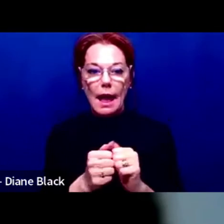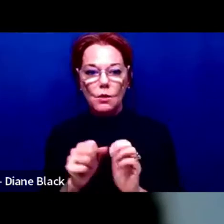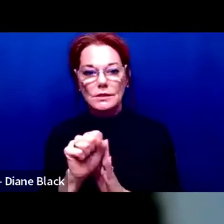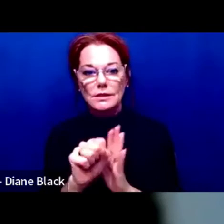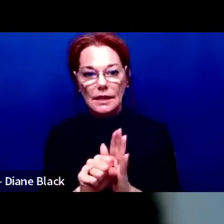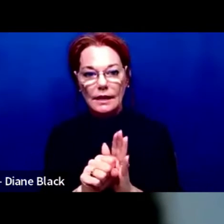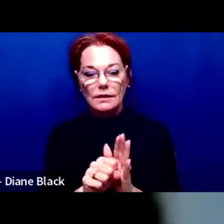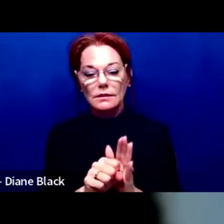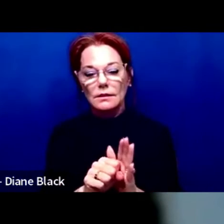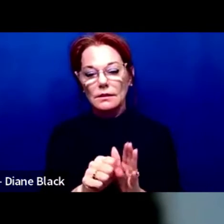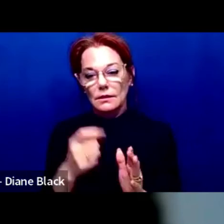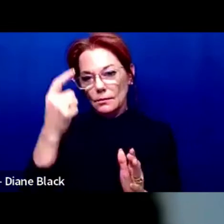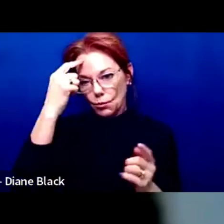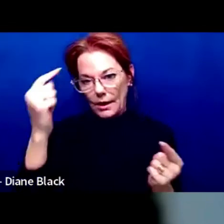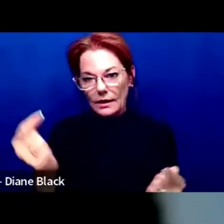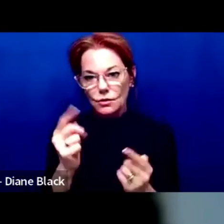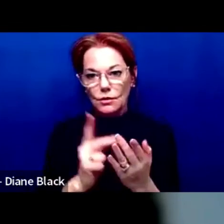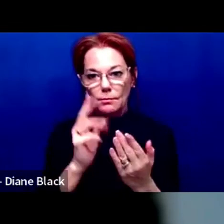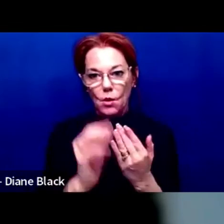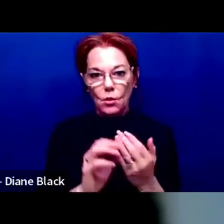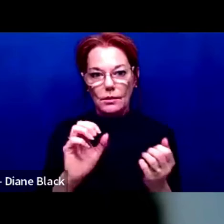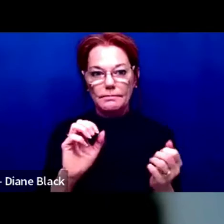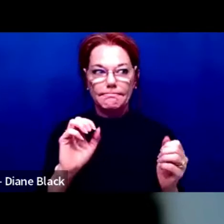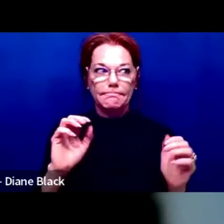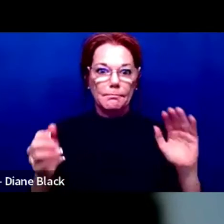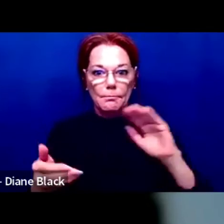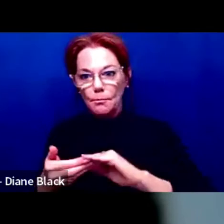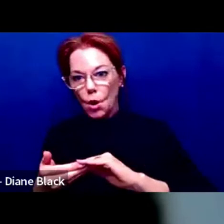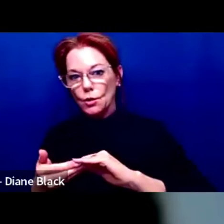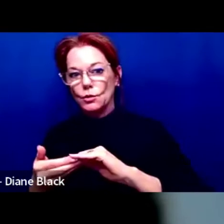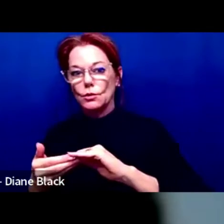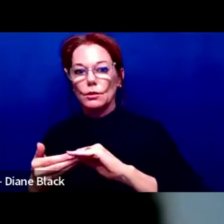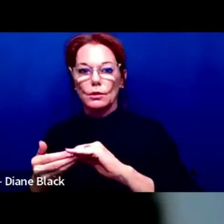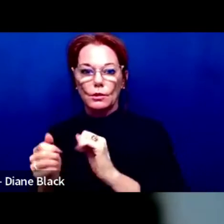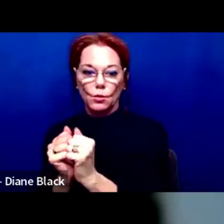their other state criminal legal system agencies or others in the community?